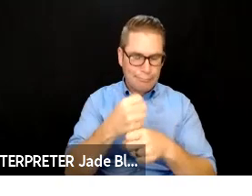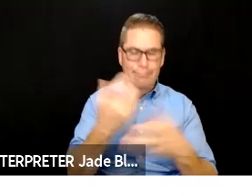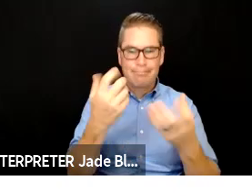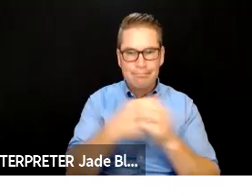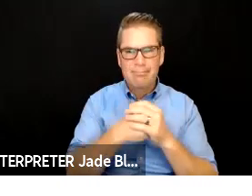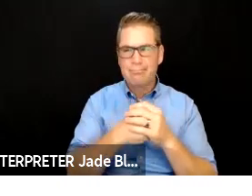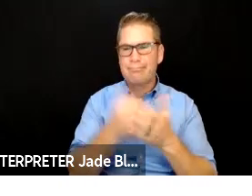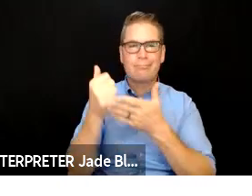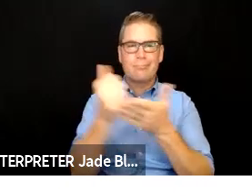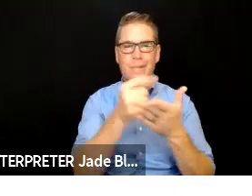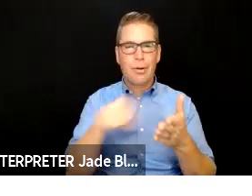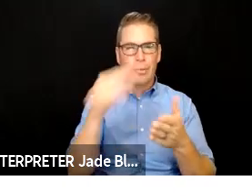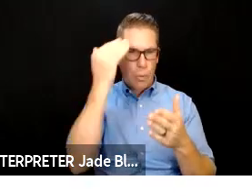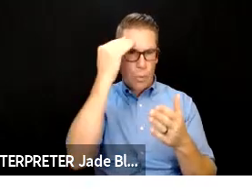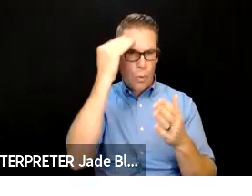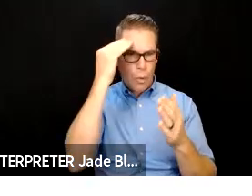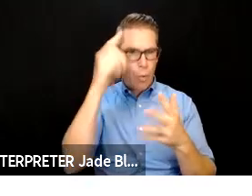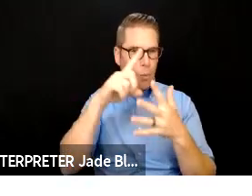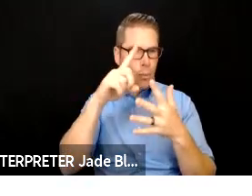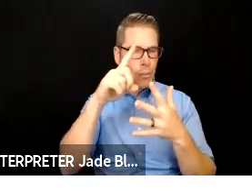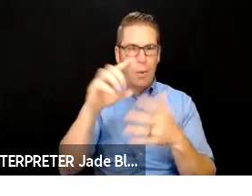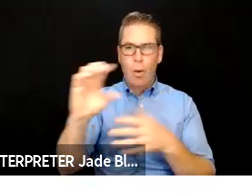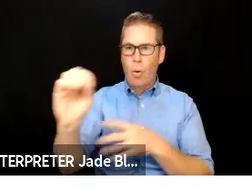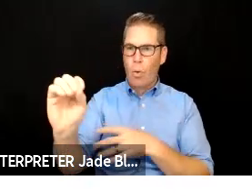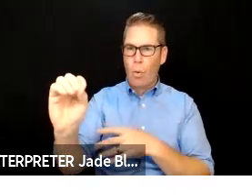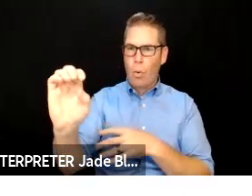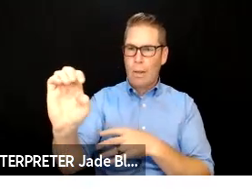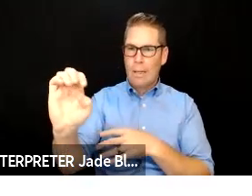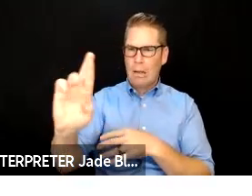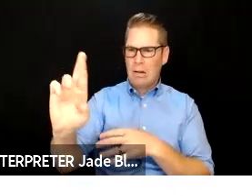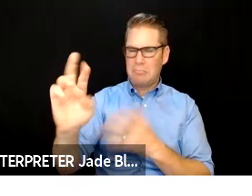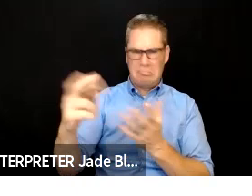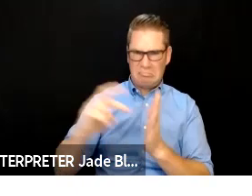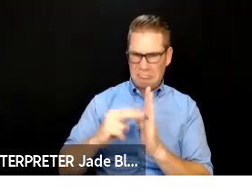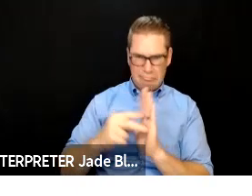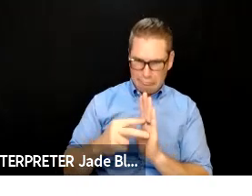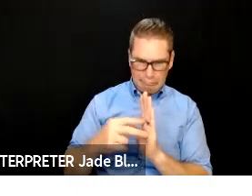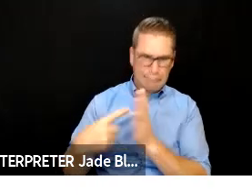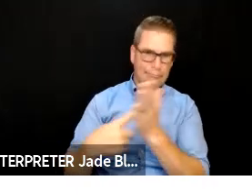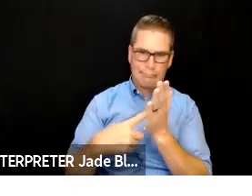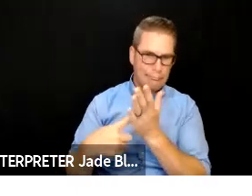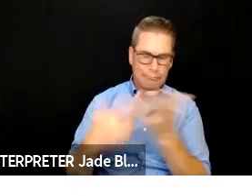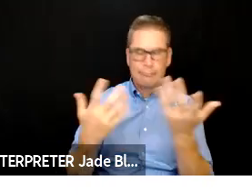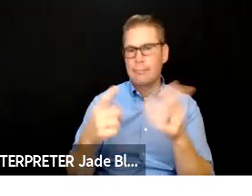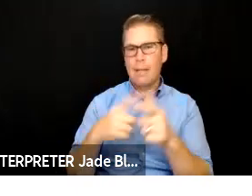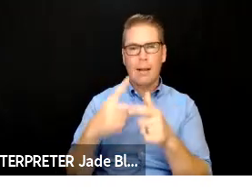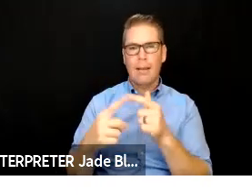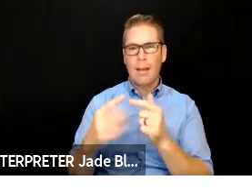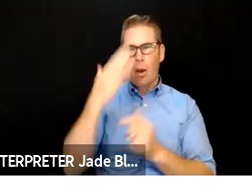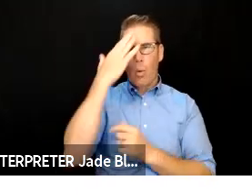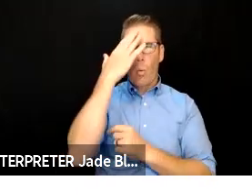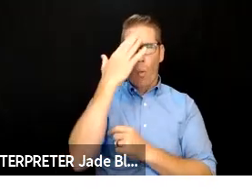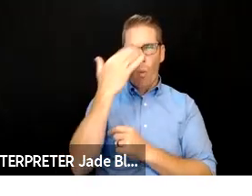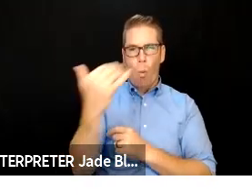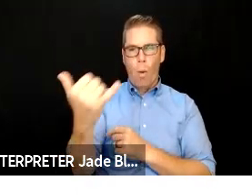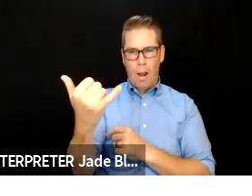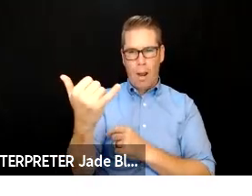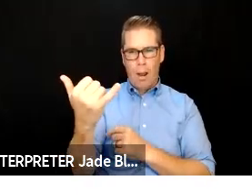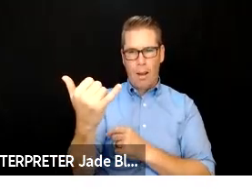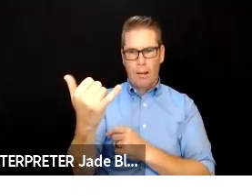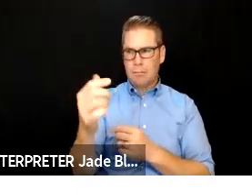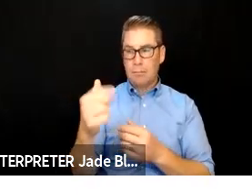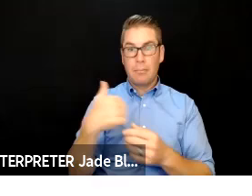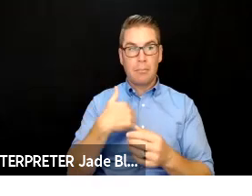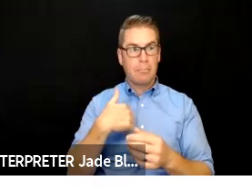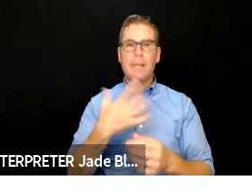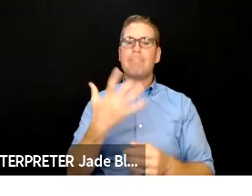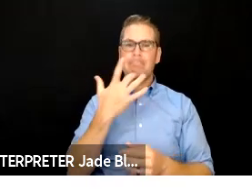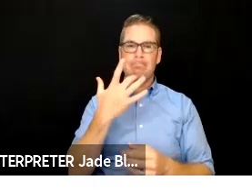Sally Potter: Exactly what we are is what what i mean by that, and then we're going to talk about why, why, why should we choose a we are. Why would an instructor choose who we are.